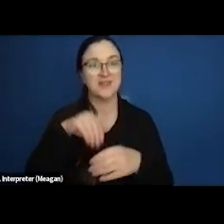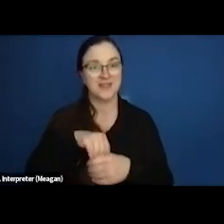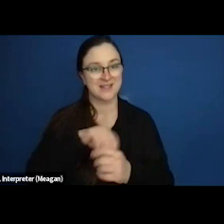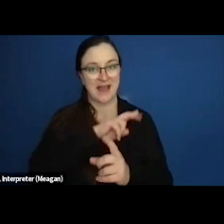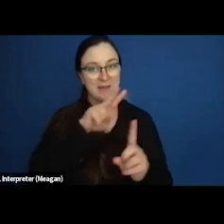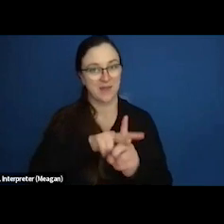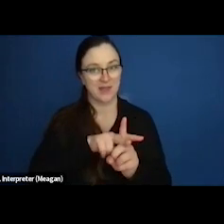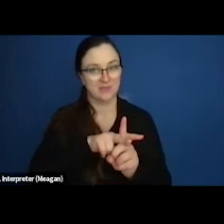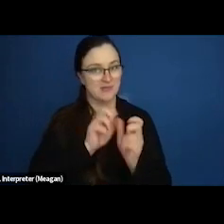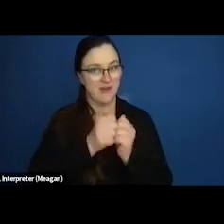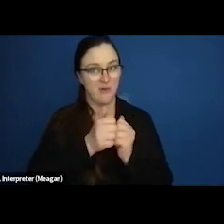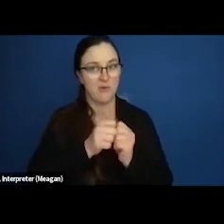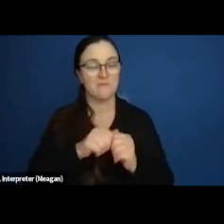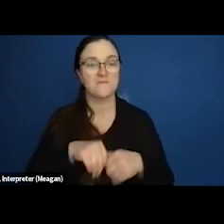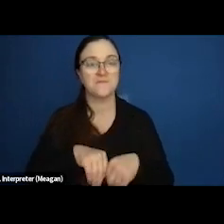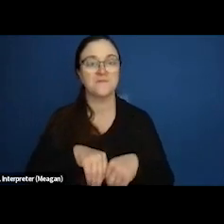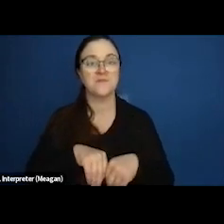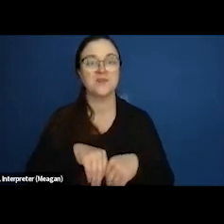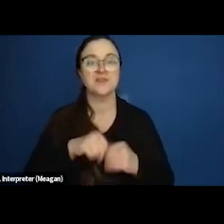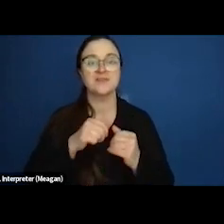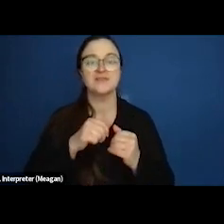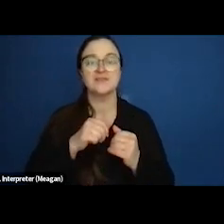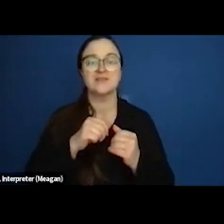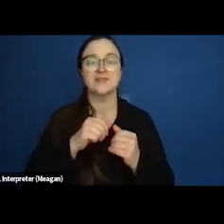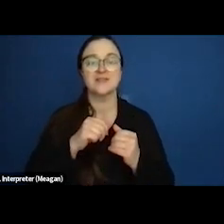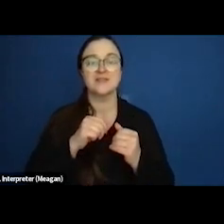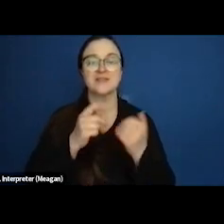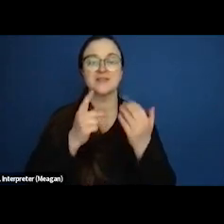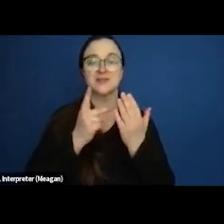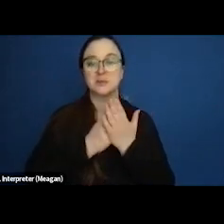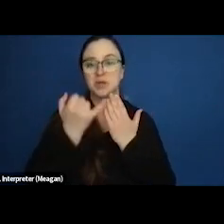is a initiative that we had leading with living expertise,